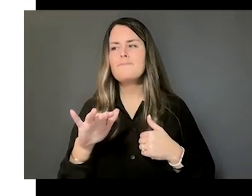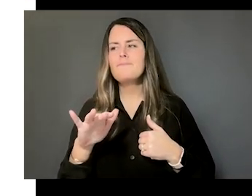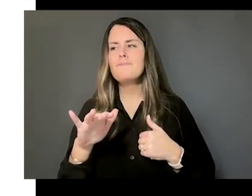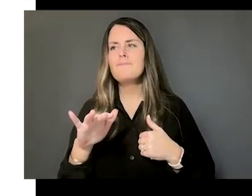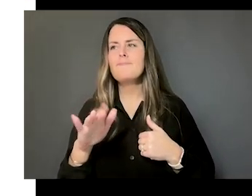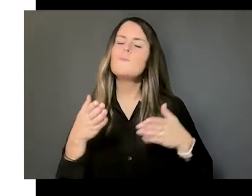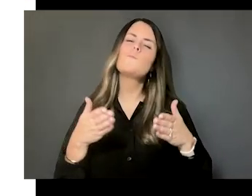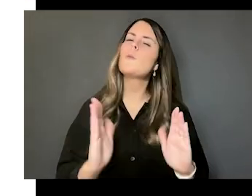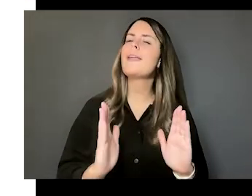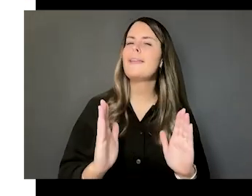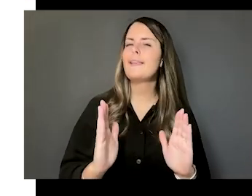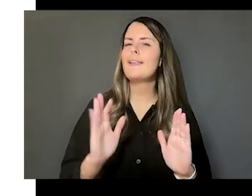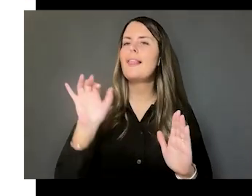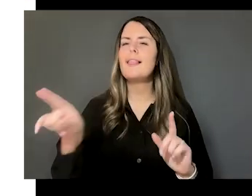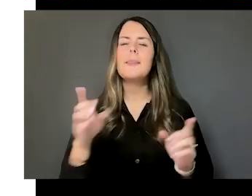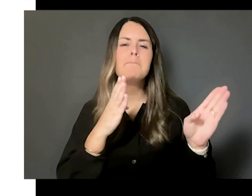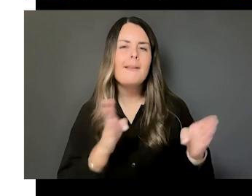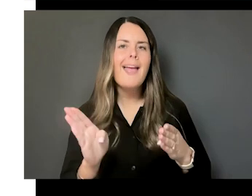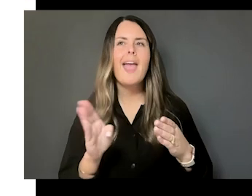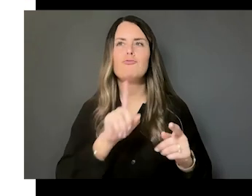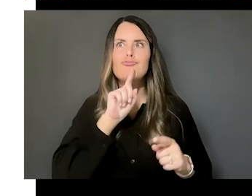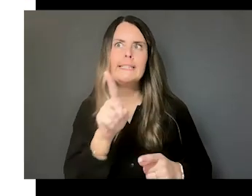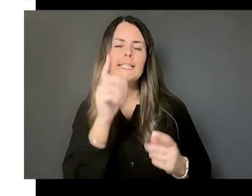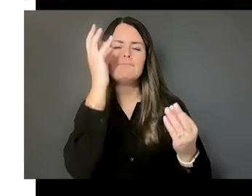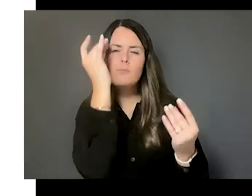ways in which they plan and really thought through lessons.